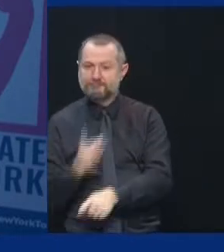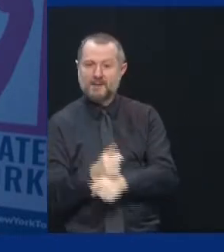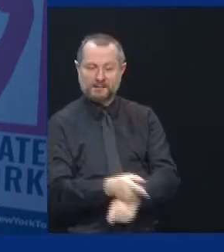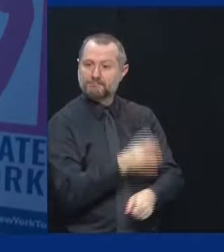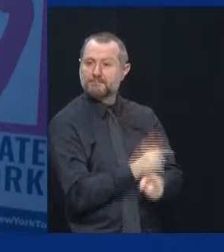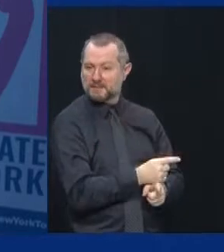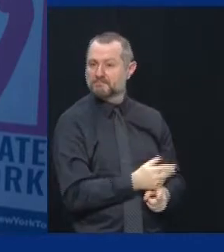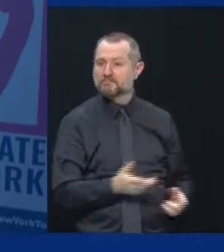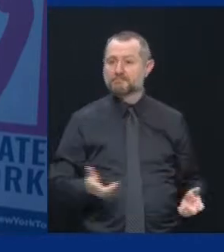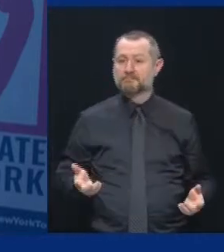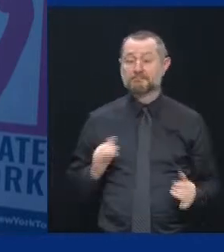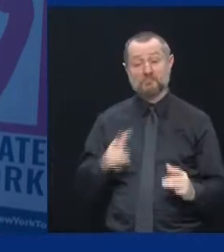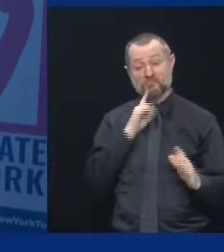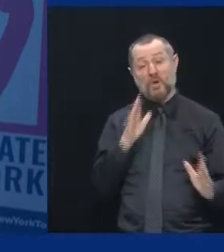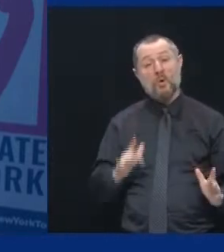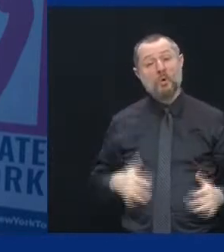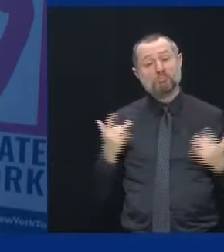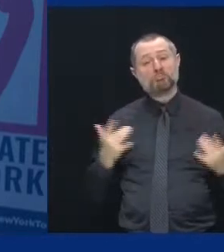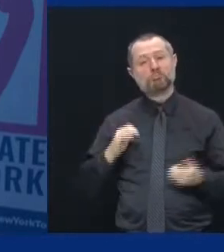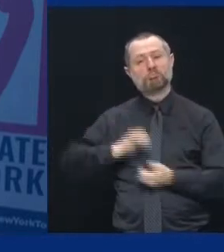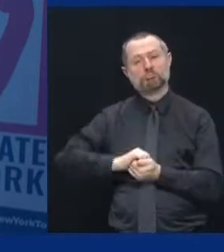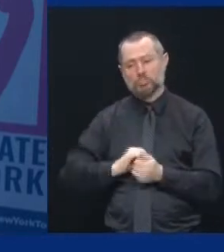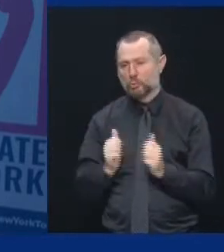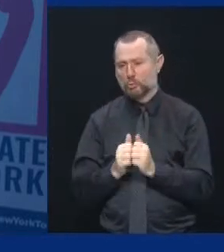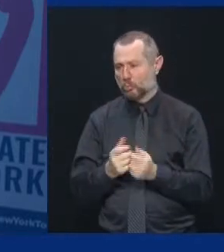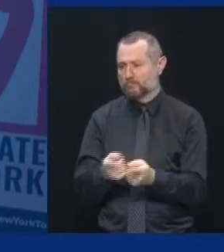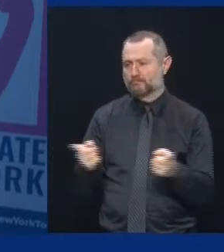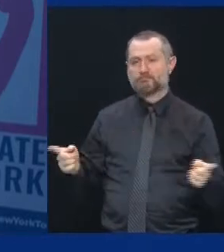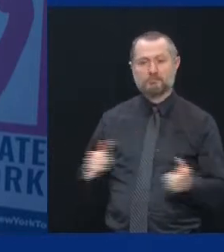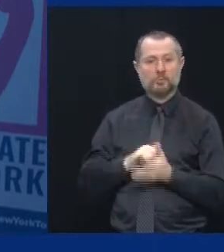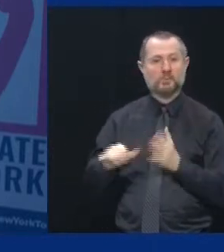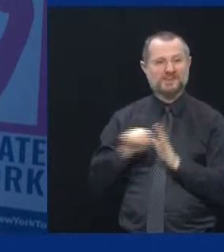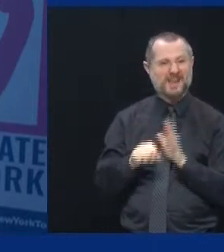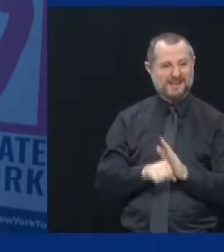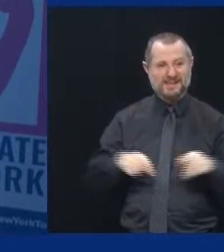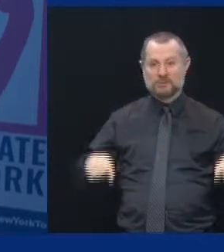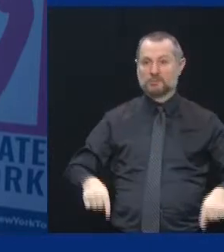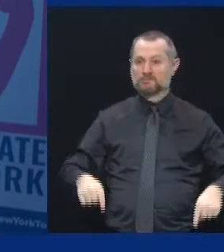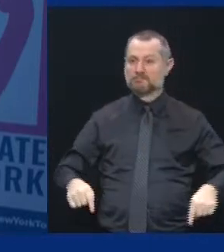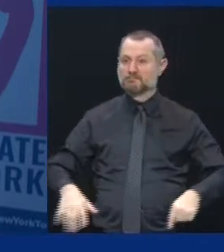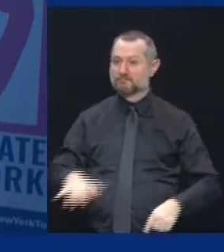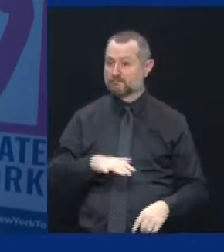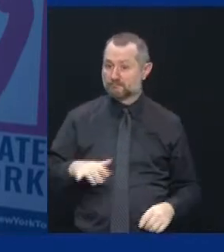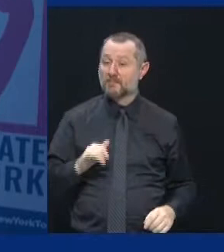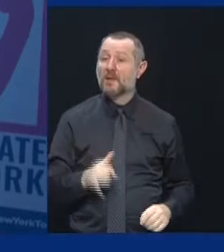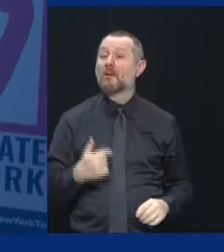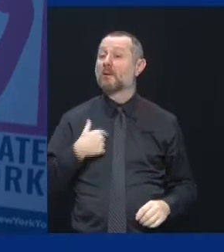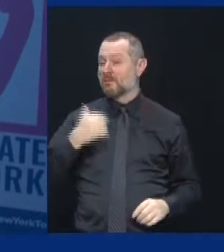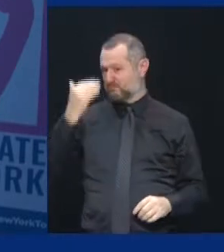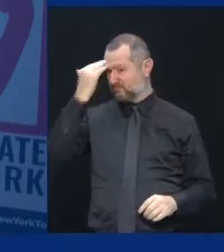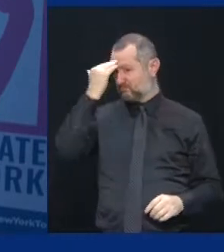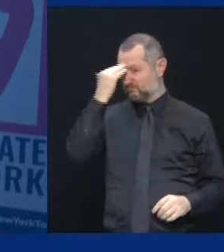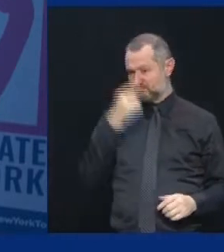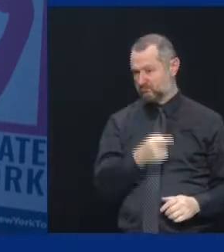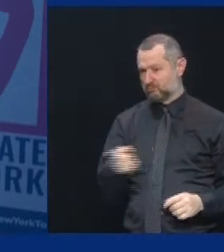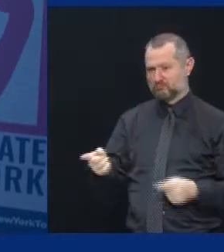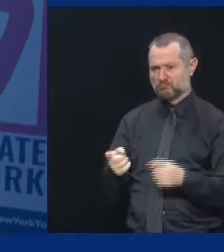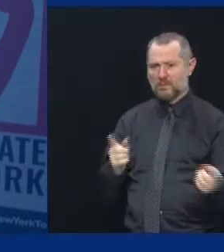OVER AND OVER AGAIN AND BRINGING THIS NATION'S ATTENTION TO THIS ISSUE. WE'RE PLEASED AND PROUD TO DO